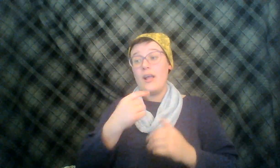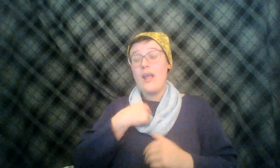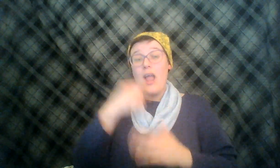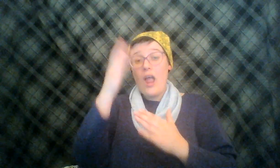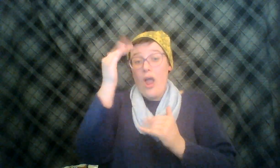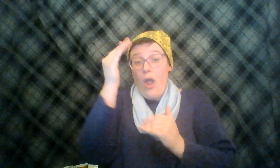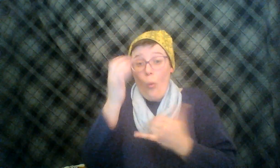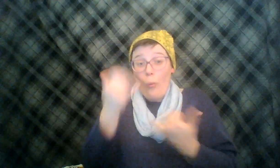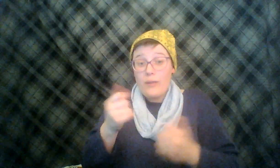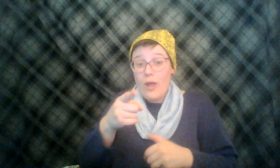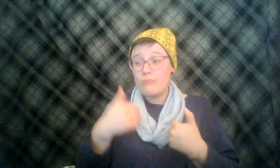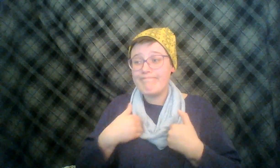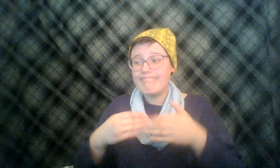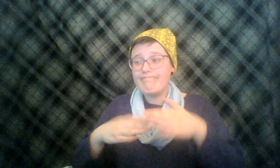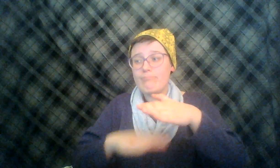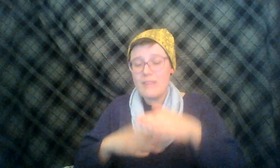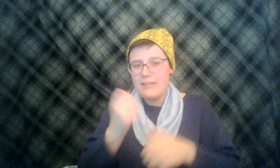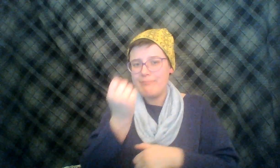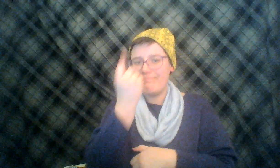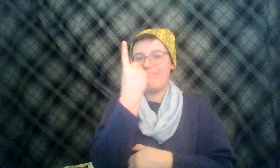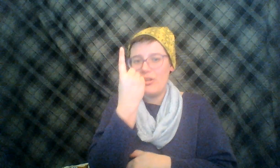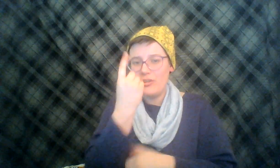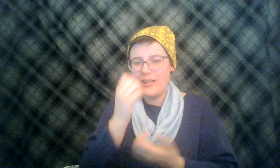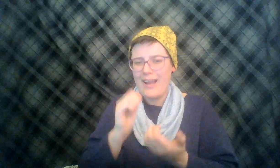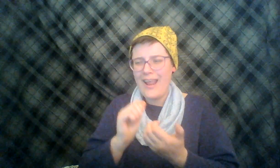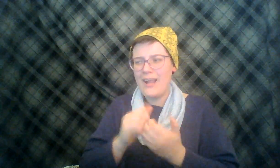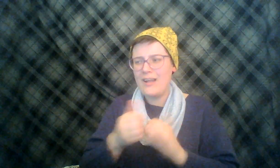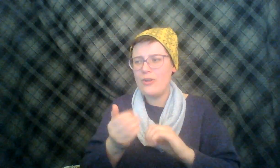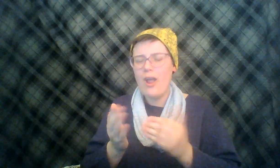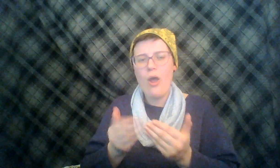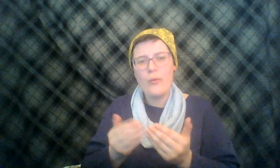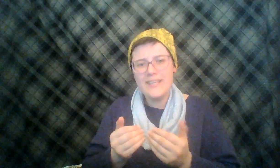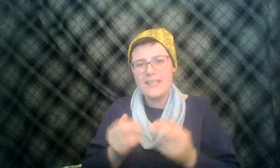My hope is that now you have a fundamental understanding